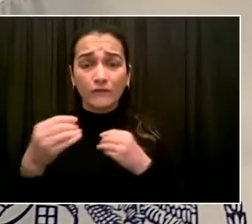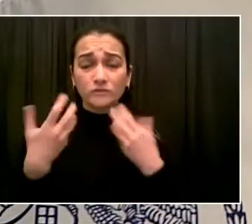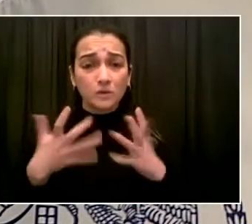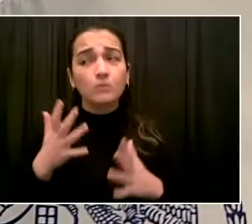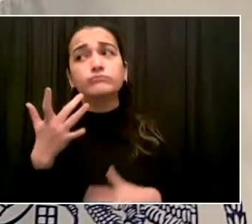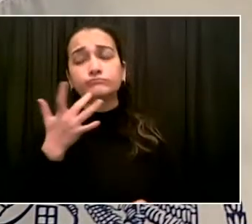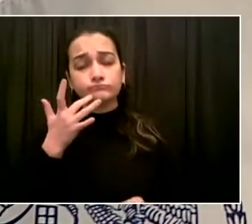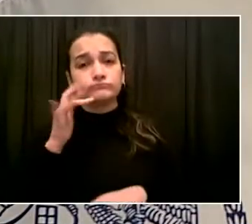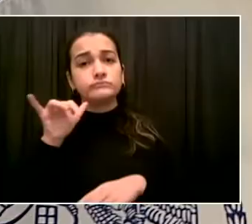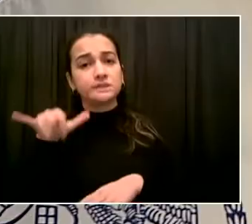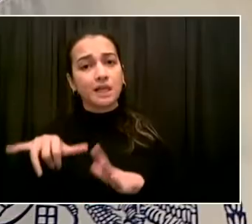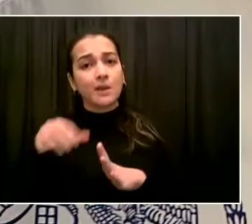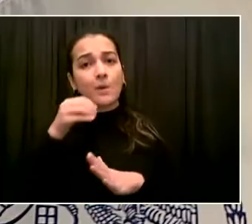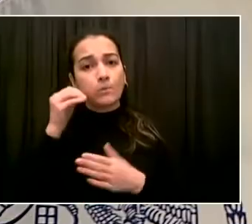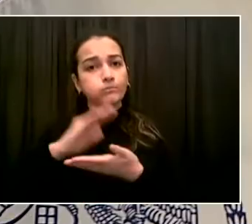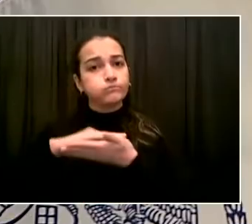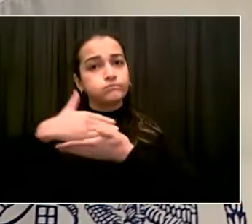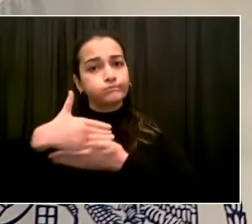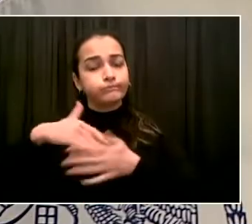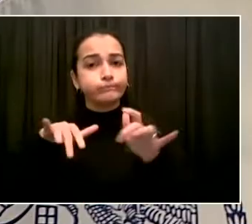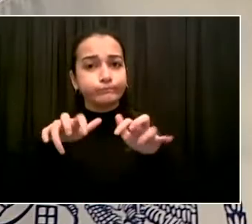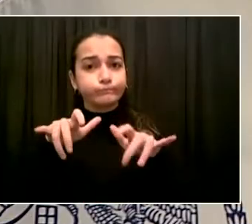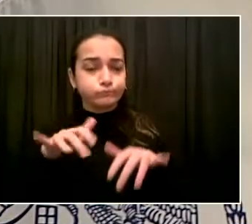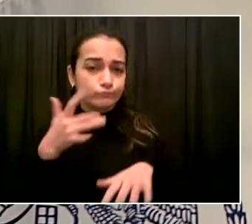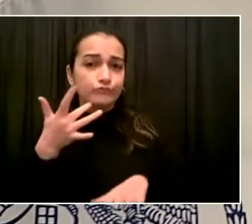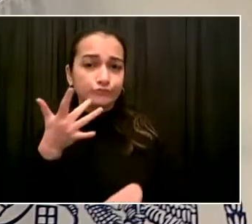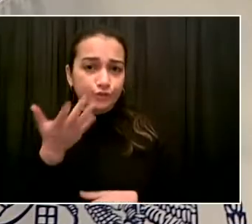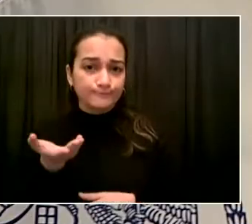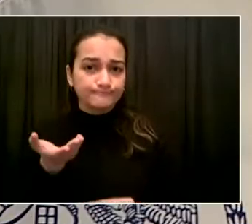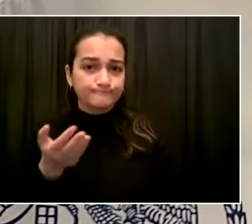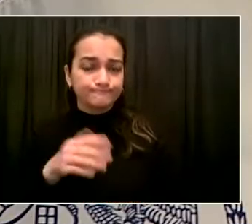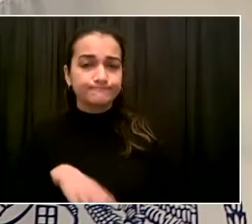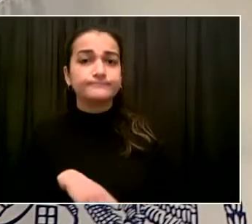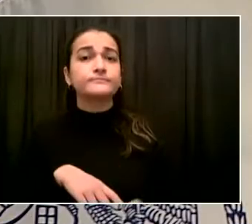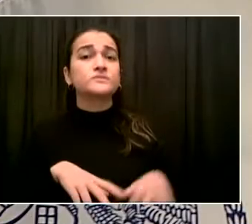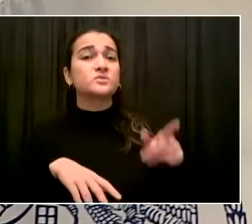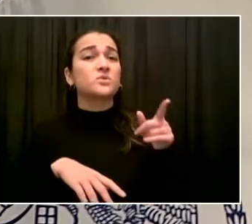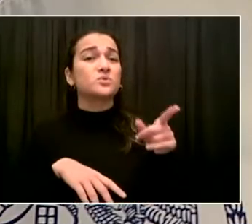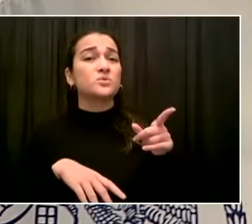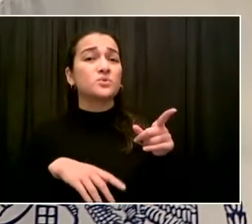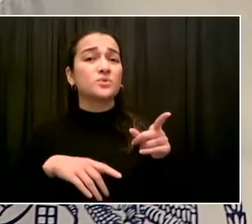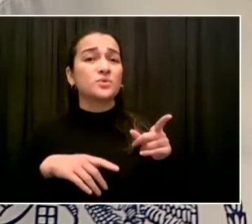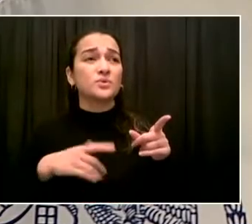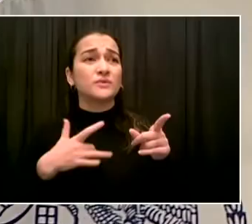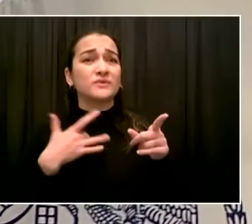KLIE TELECOMMUTING, ETC. ARE YOU AFRAID THESE NEW MANDATES,